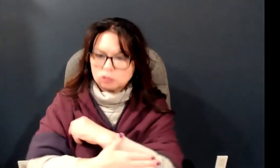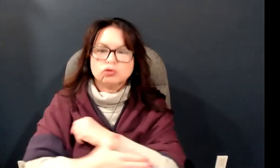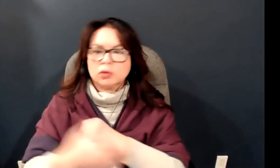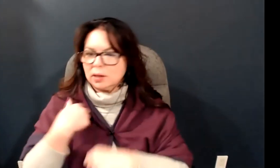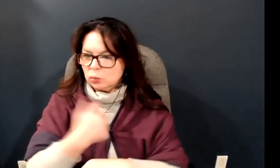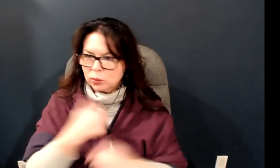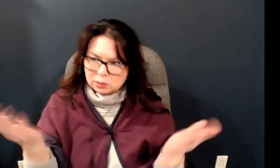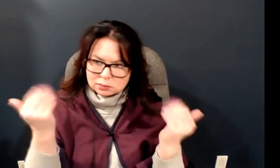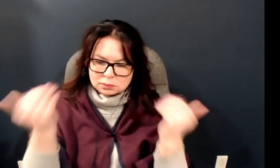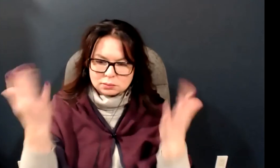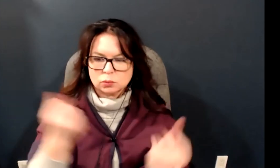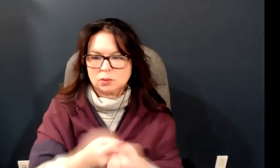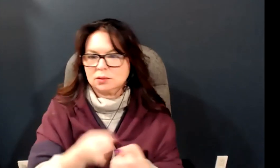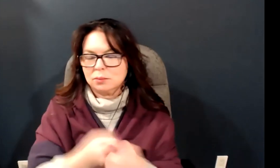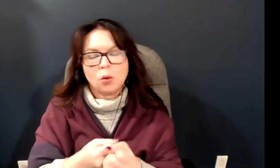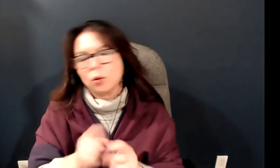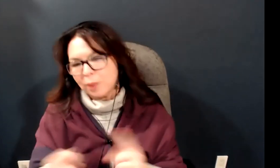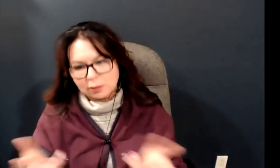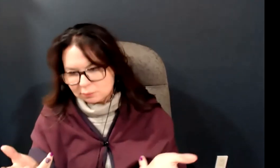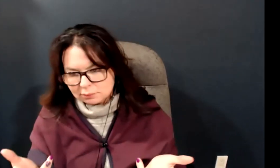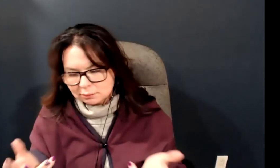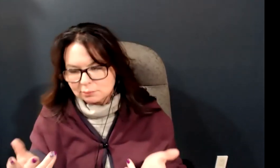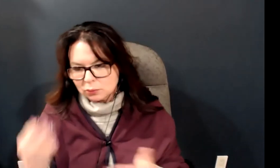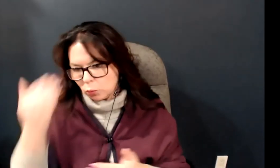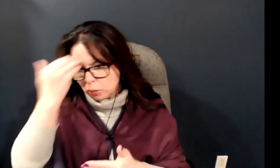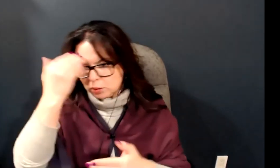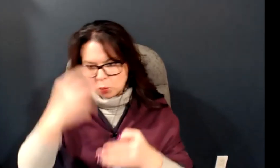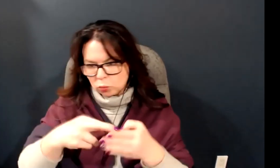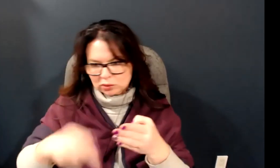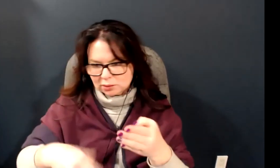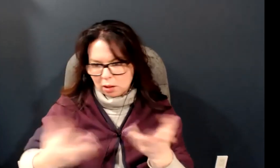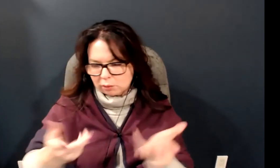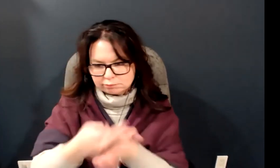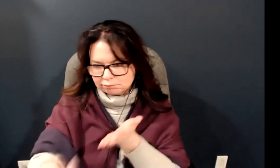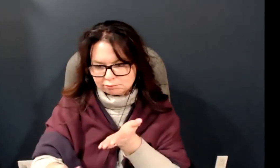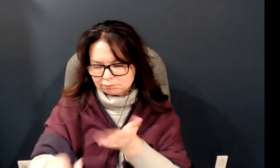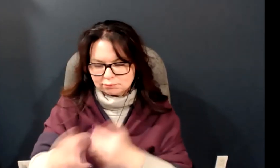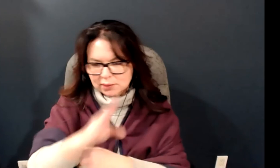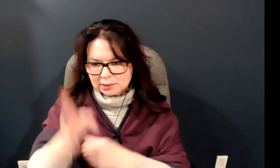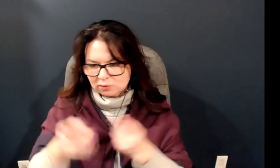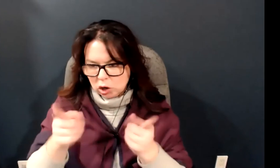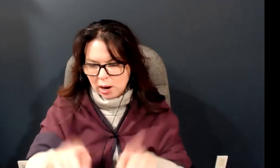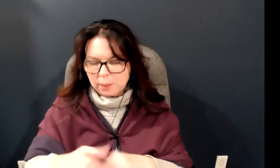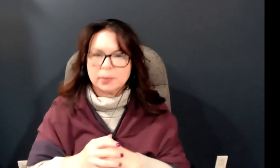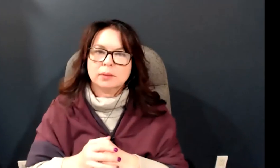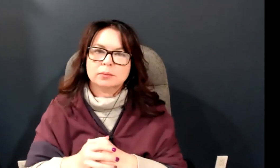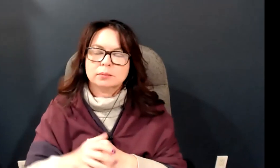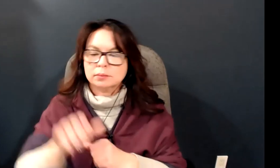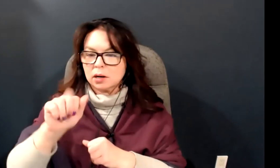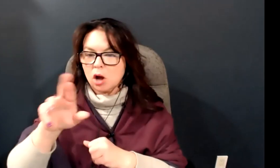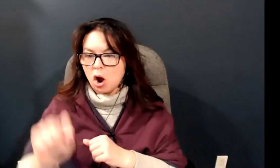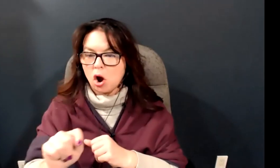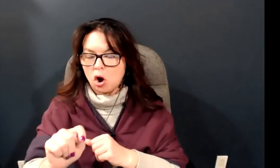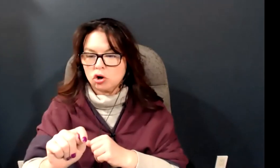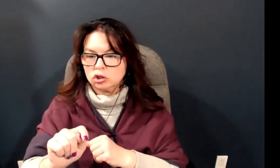the freedom that they got the money but that they were then throw aways. You know, right?